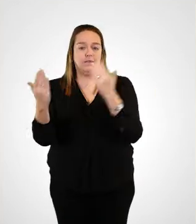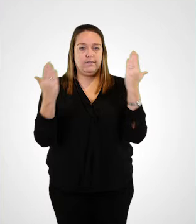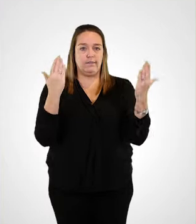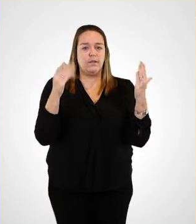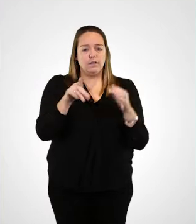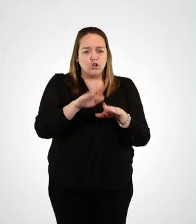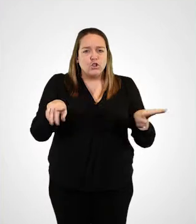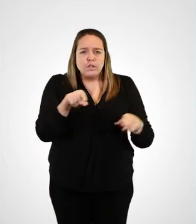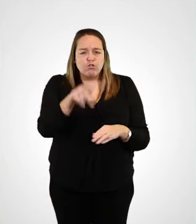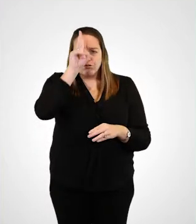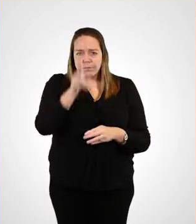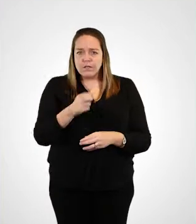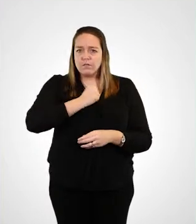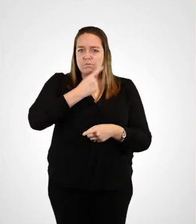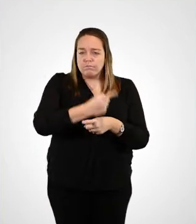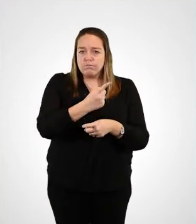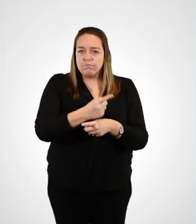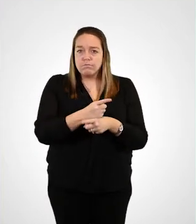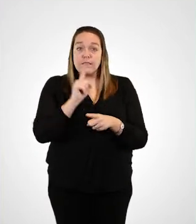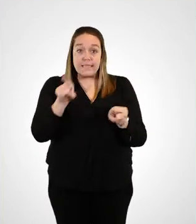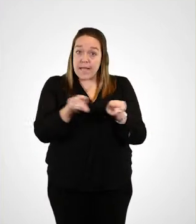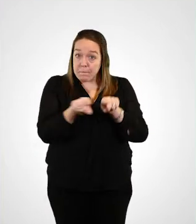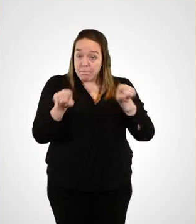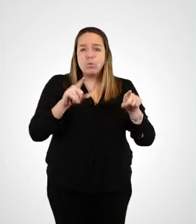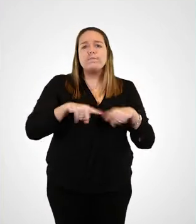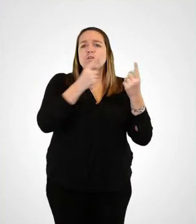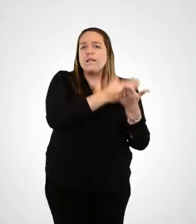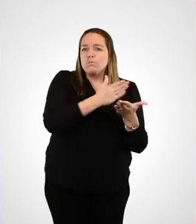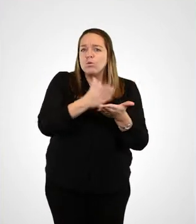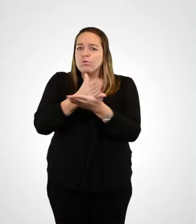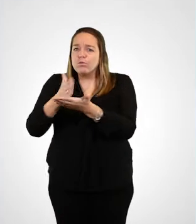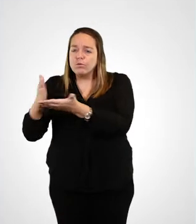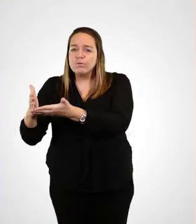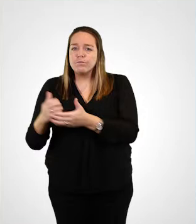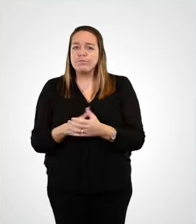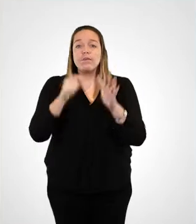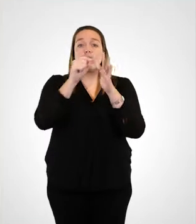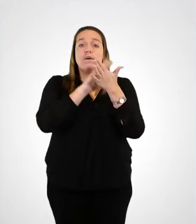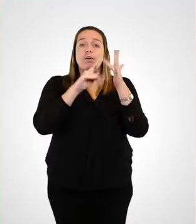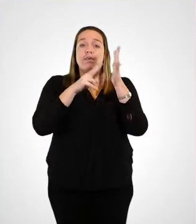and repeating what they hear or telling whether they're the same or they're different.